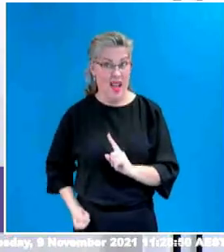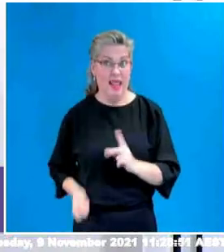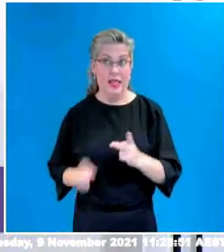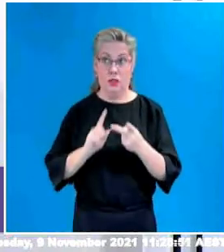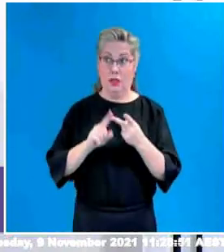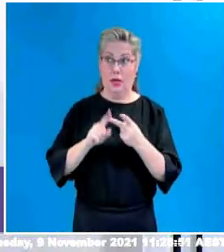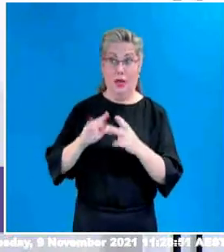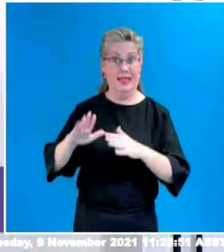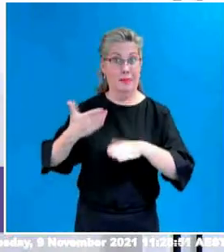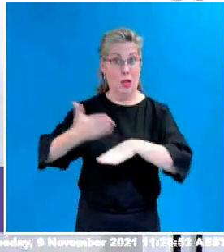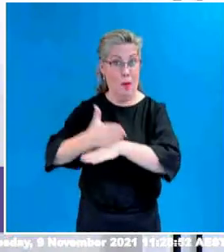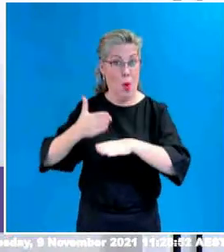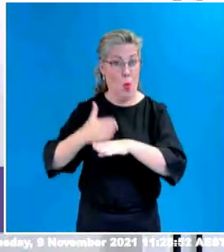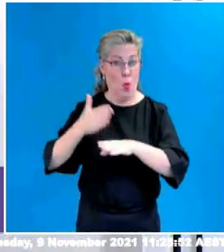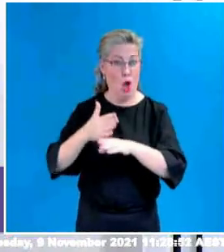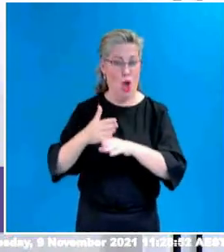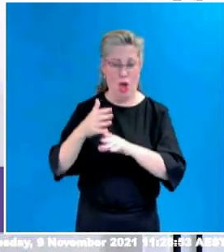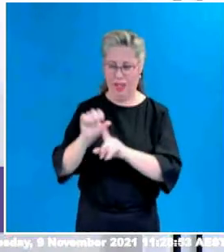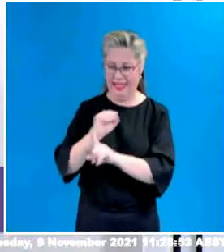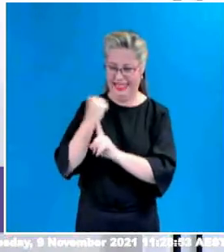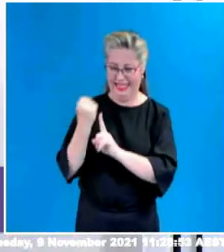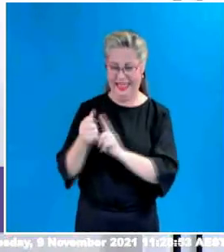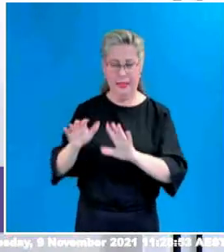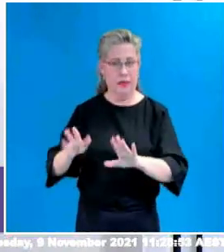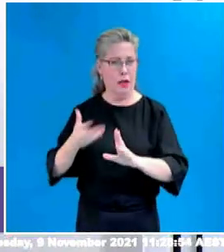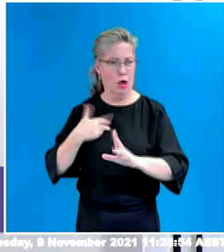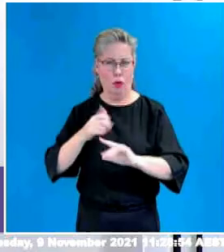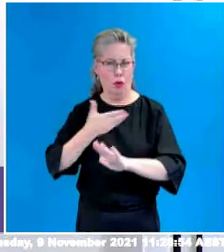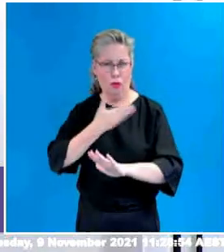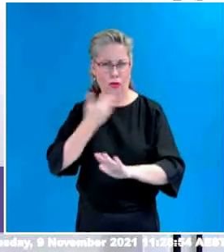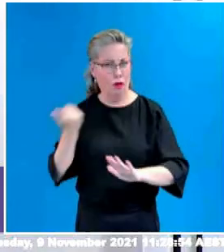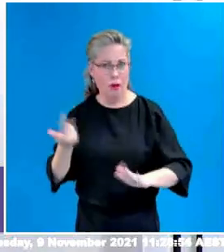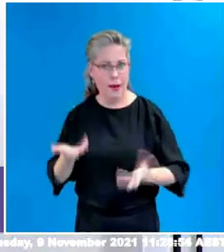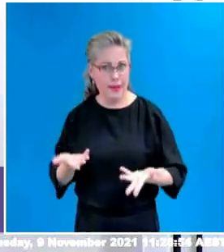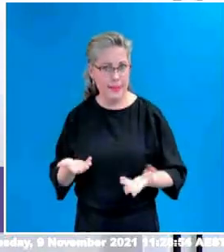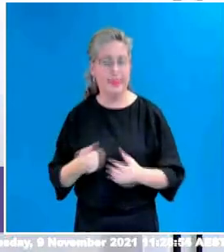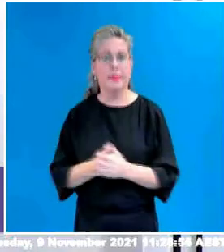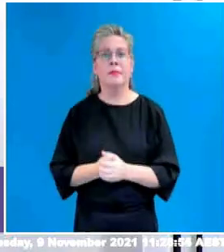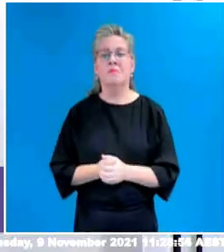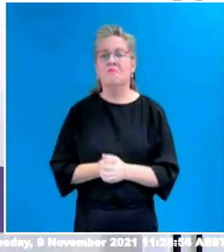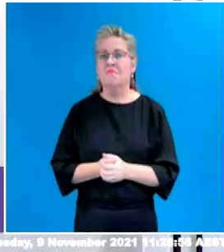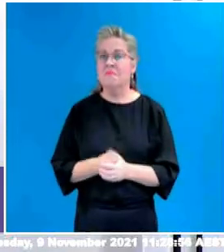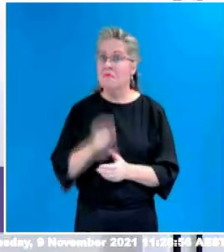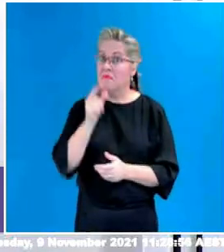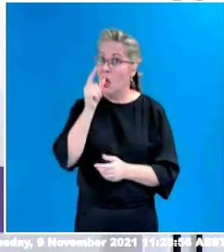Is a modern slavery lens something that can be used to understand disability